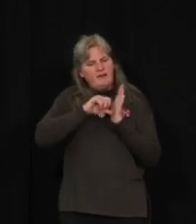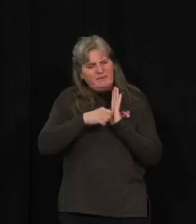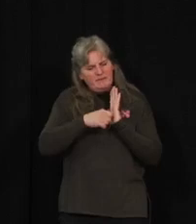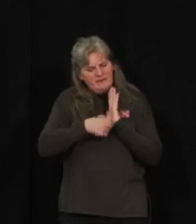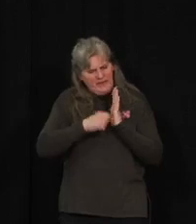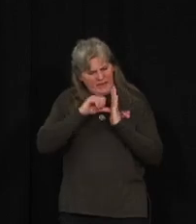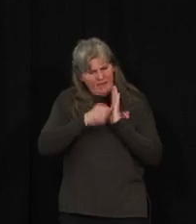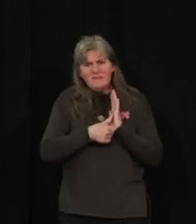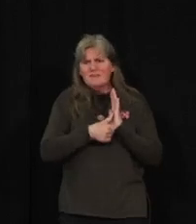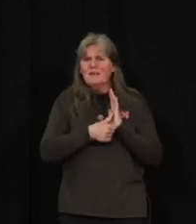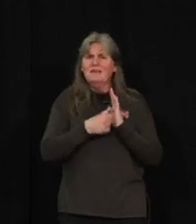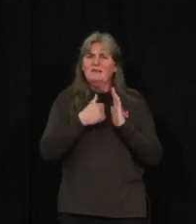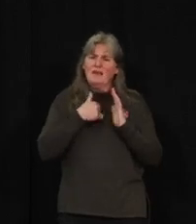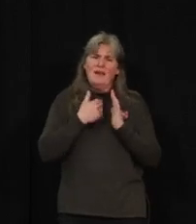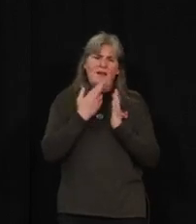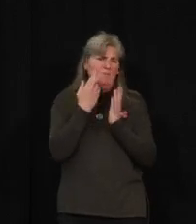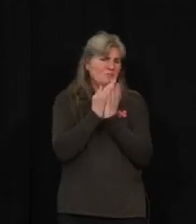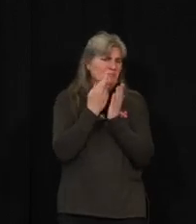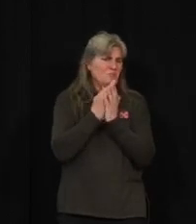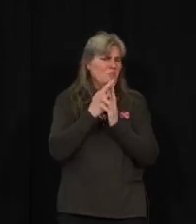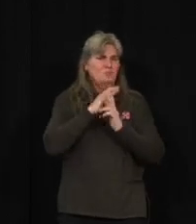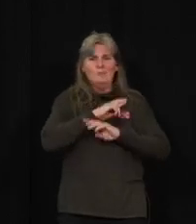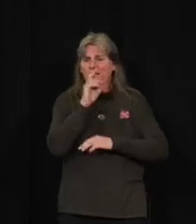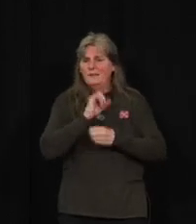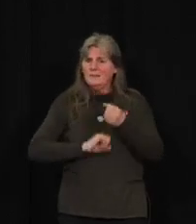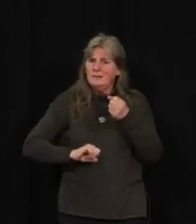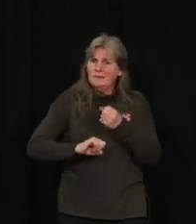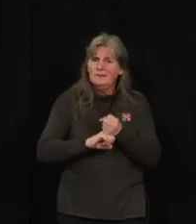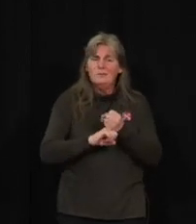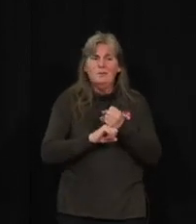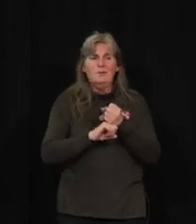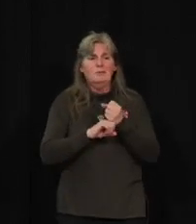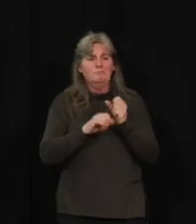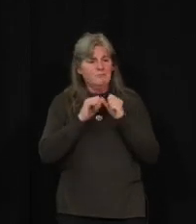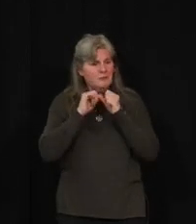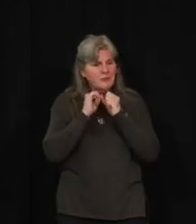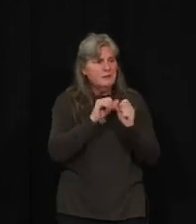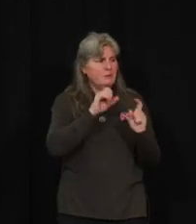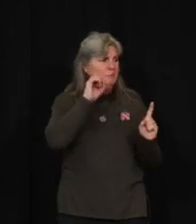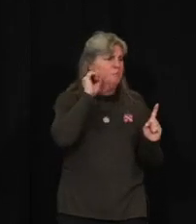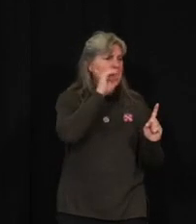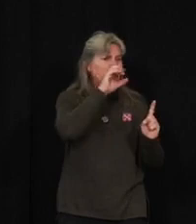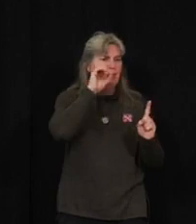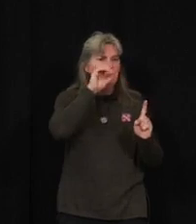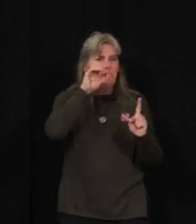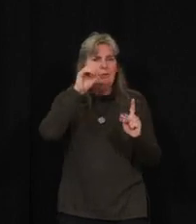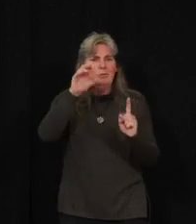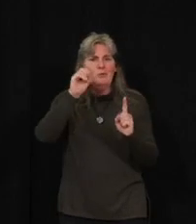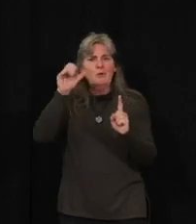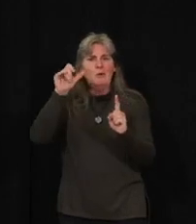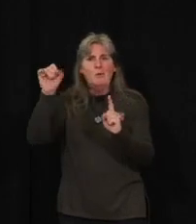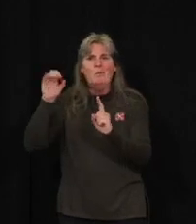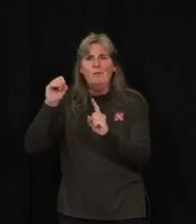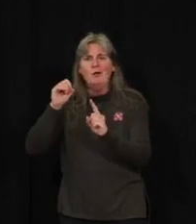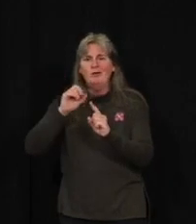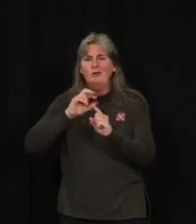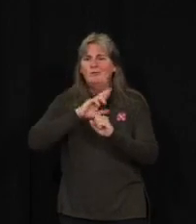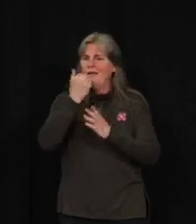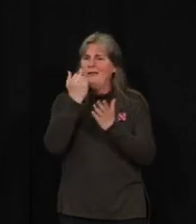need and continued to try to get the message out. Okay.